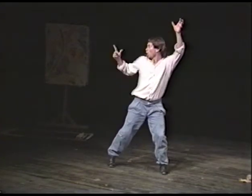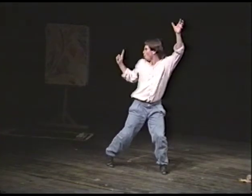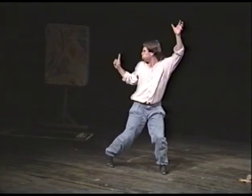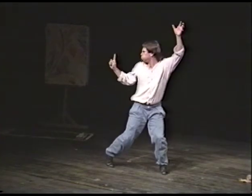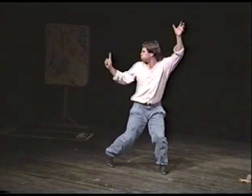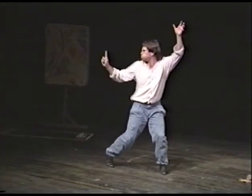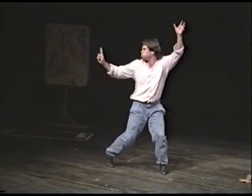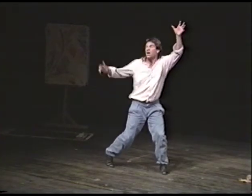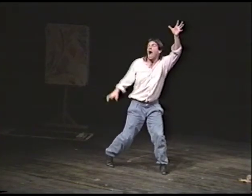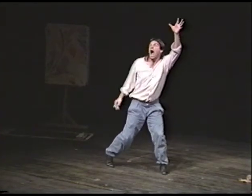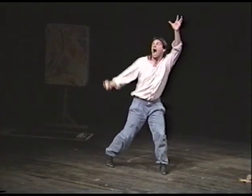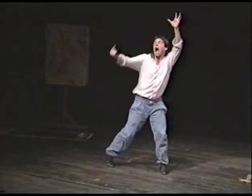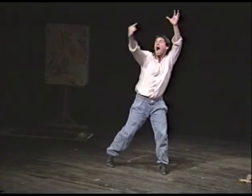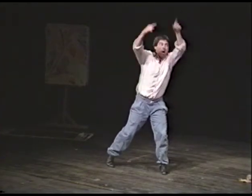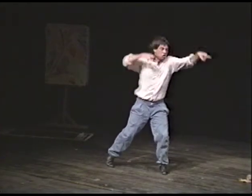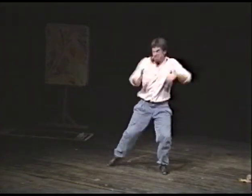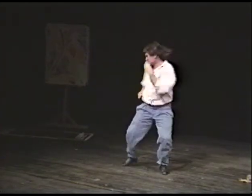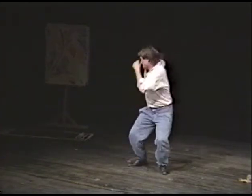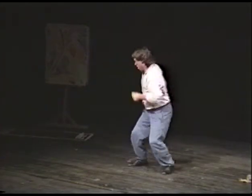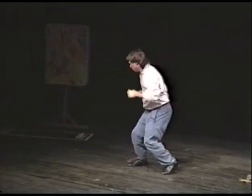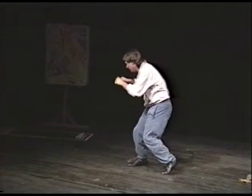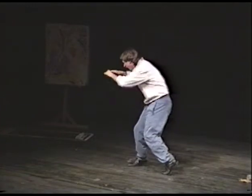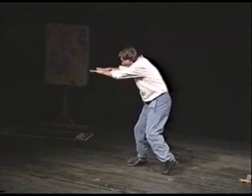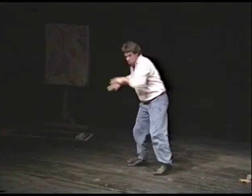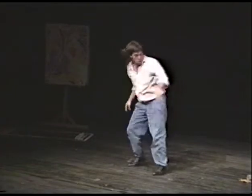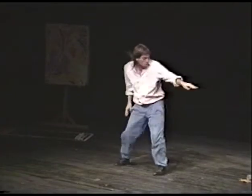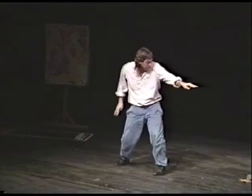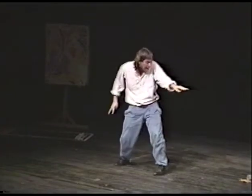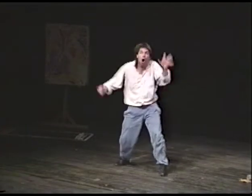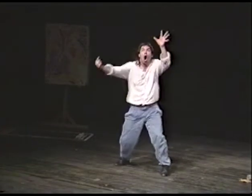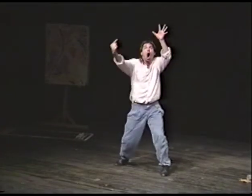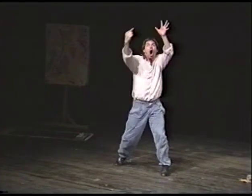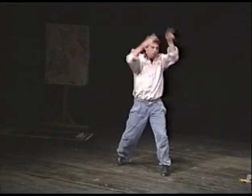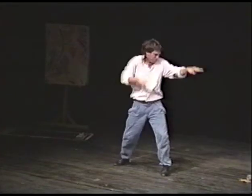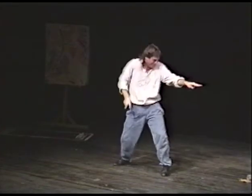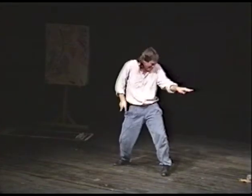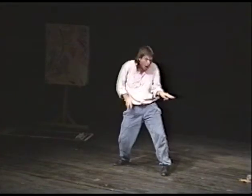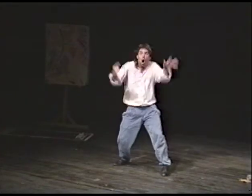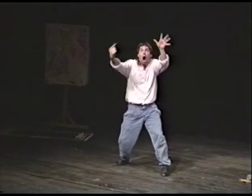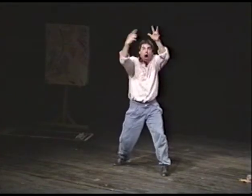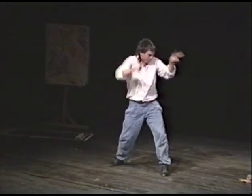who, reaching for the ball, sees the man on third heading for home, ignores